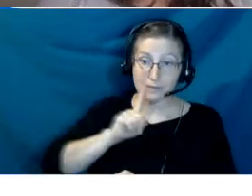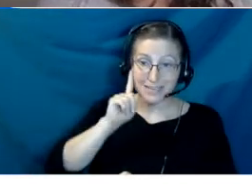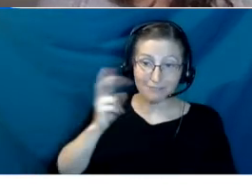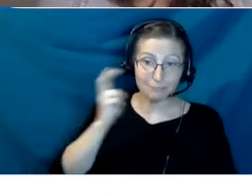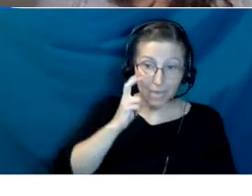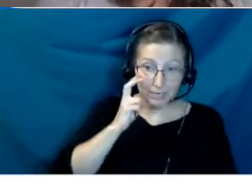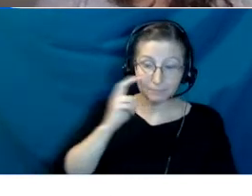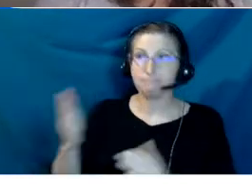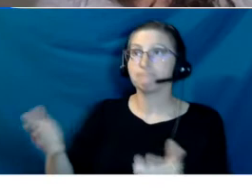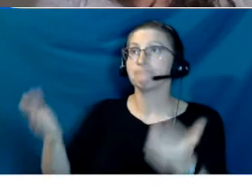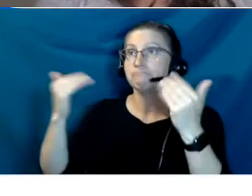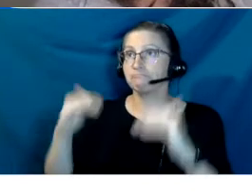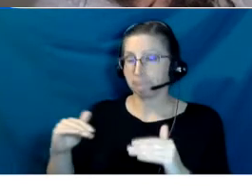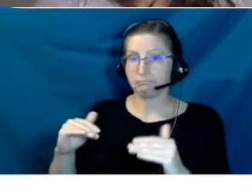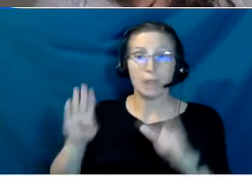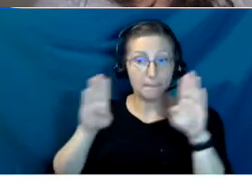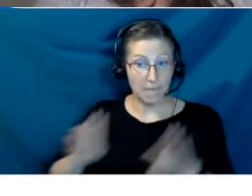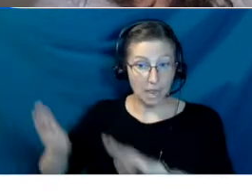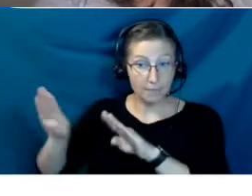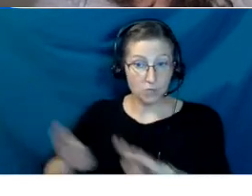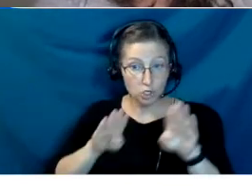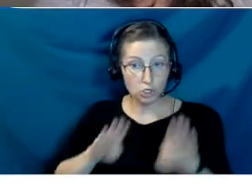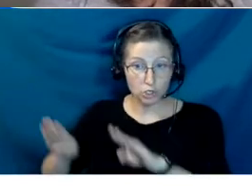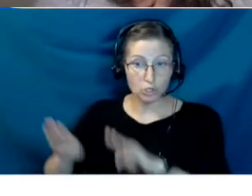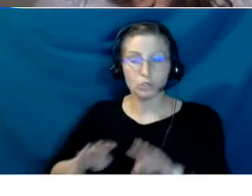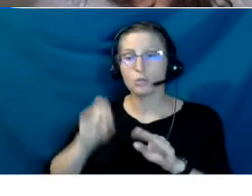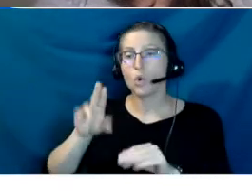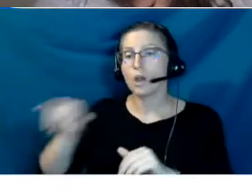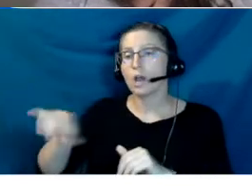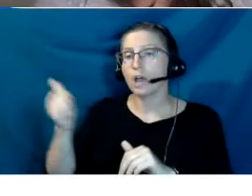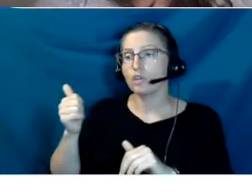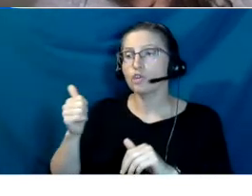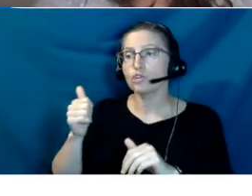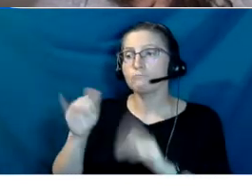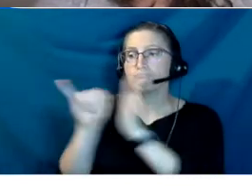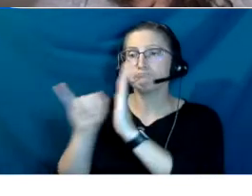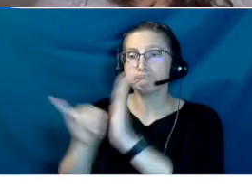vision loss. So our suggestion, again, is just really that if you're questioning whether